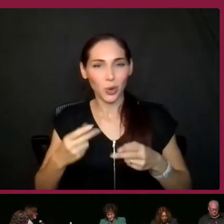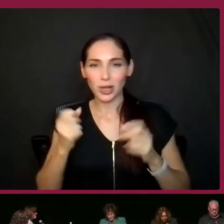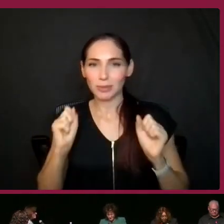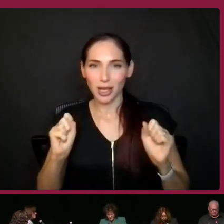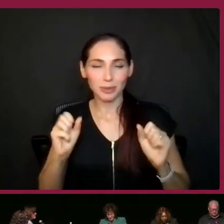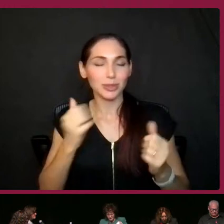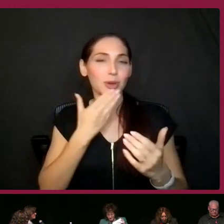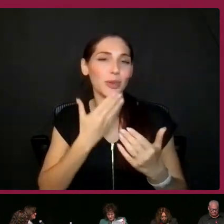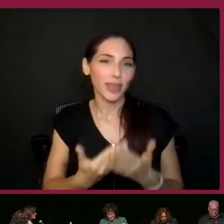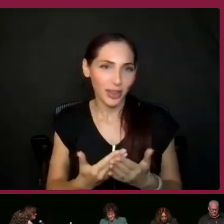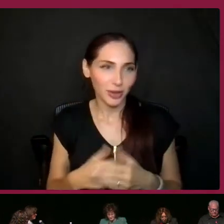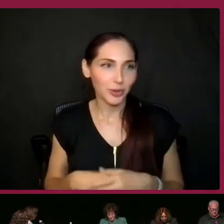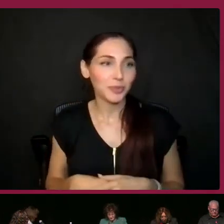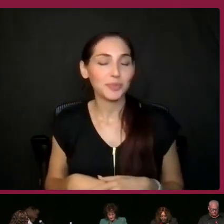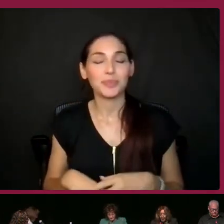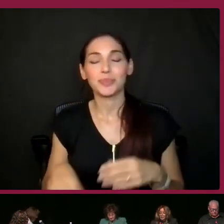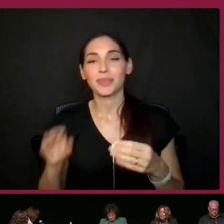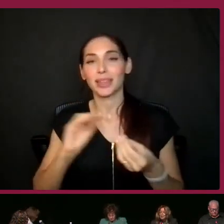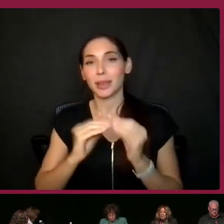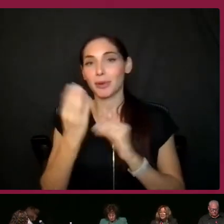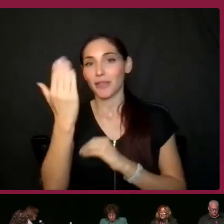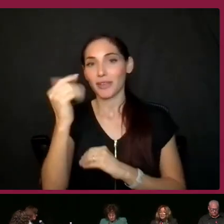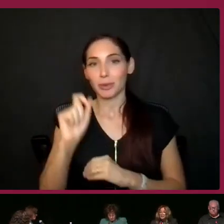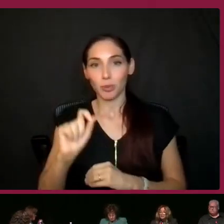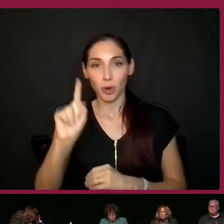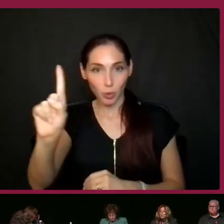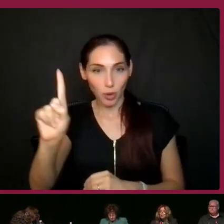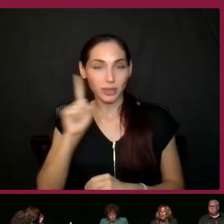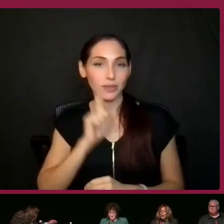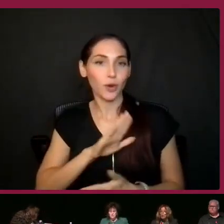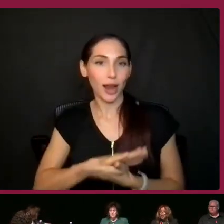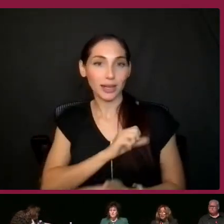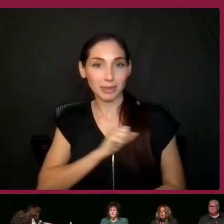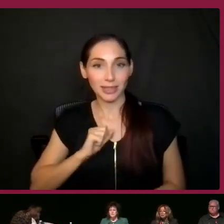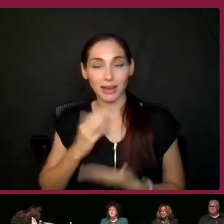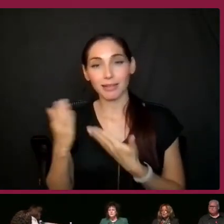So thank you. 15-1 is Academic Senate. Mr. Hal Huntsman.